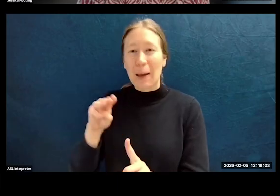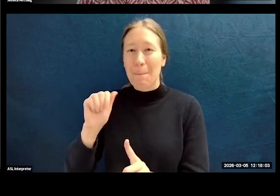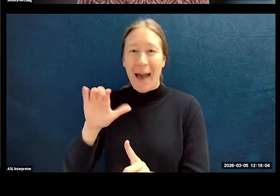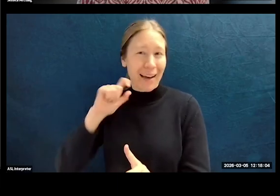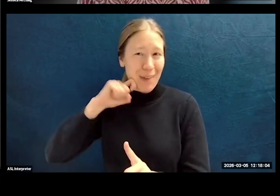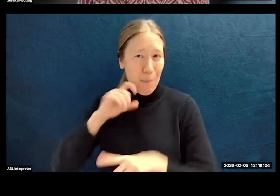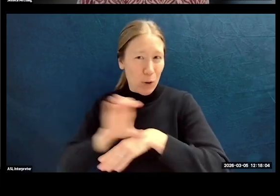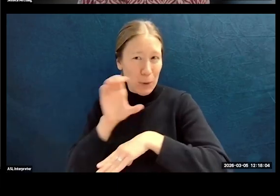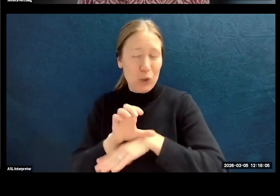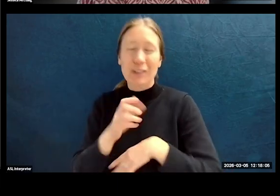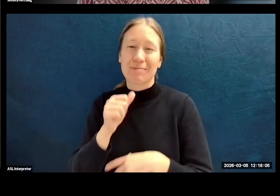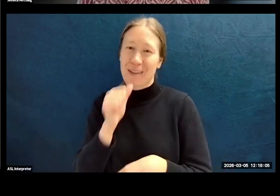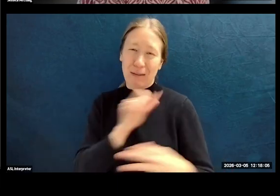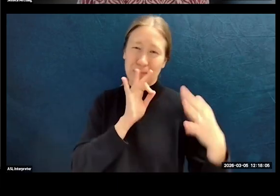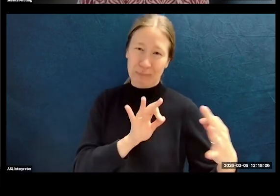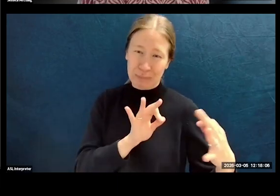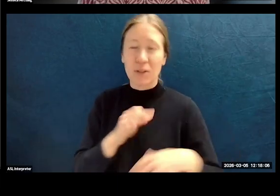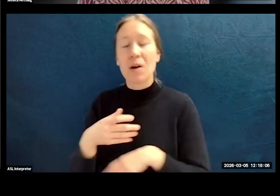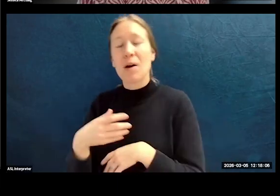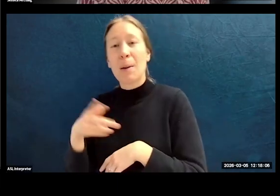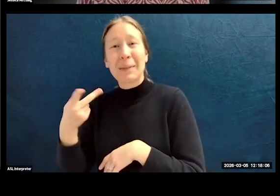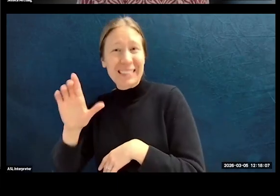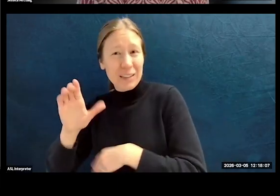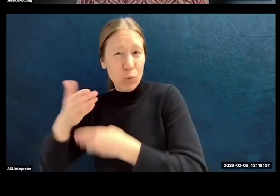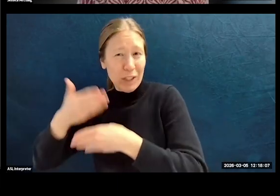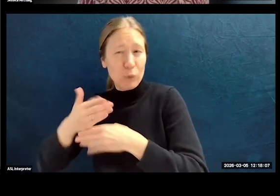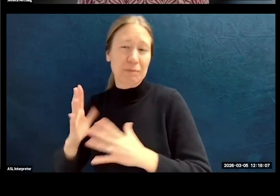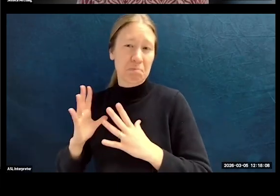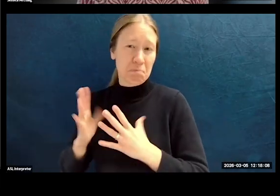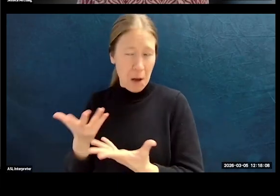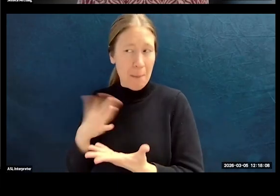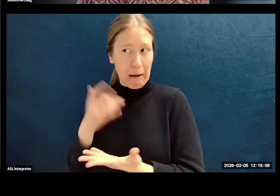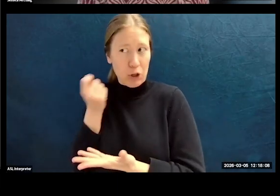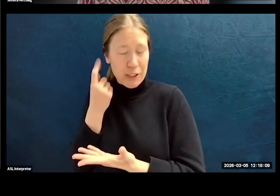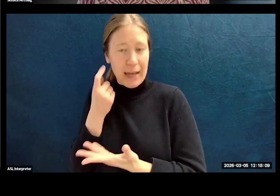It still works okay on Windows systems is my understanding. So, your mileage may vary if you're going in